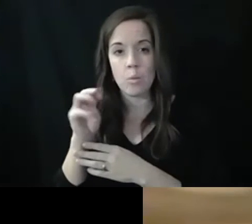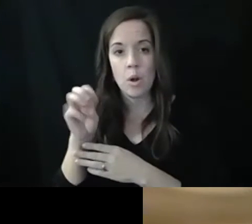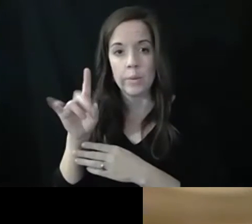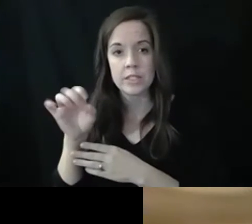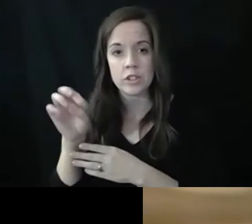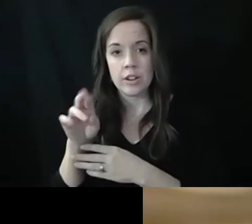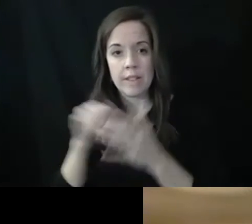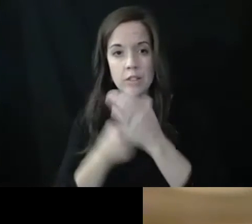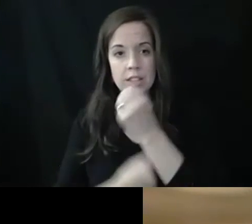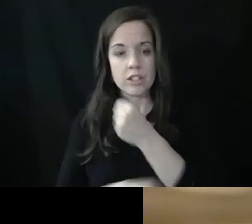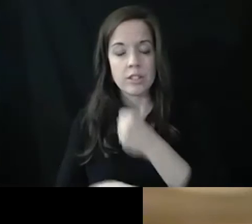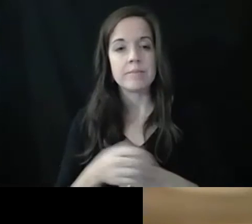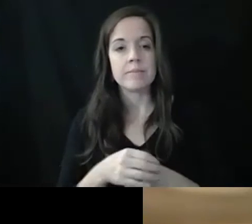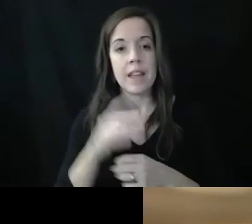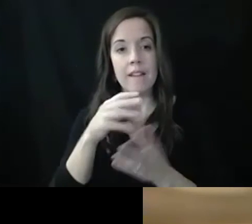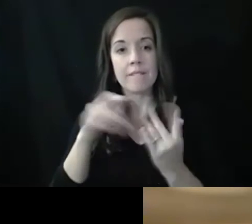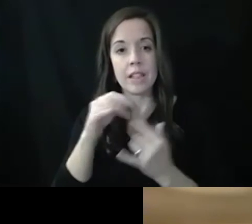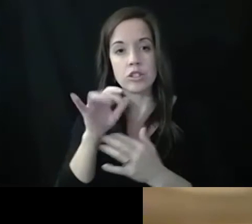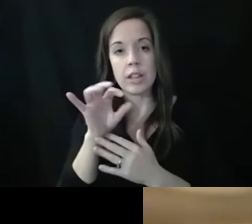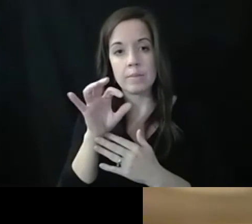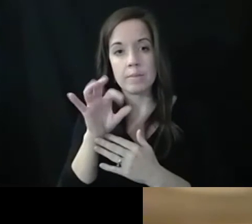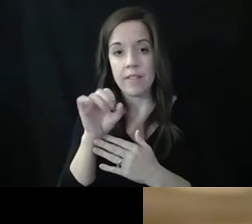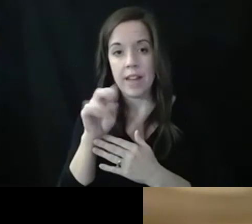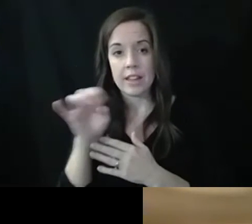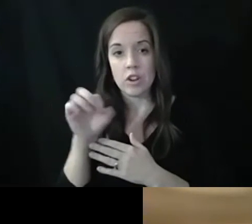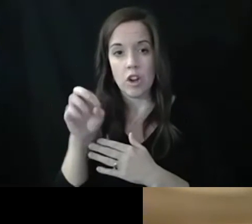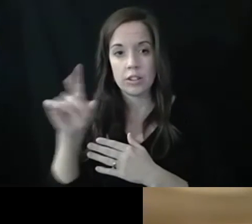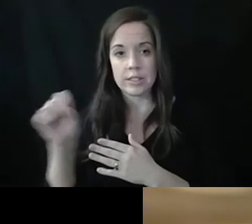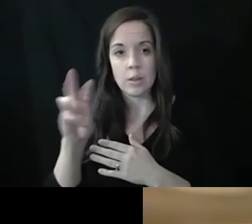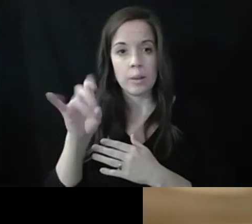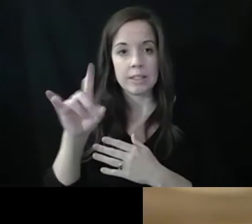from the Fine Arts Work Center in Provincetown, the Wisconsin Institute for Creative Writing,